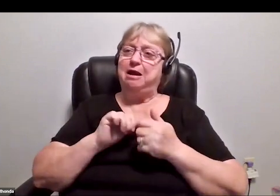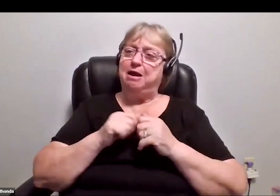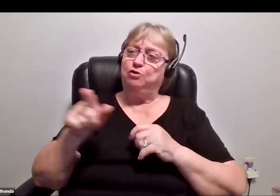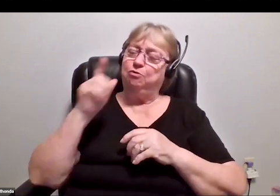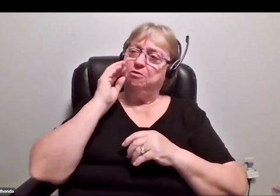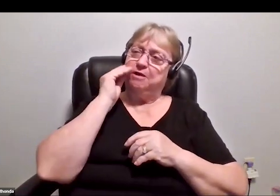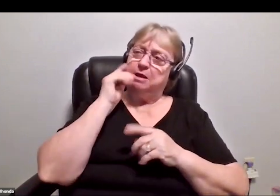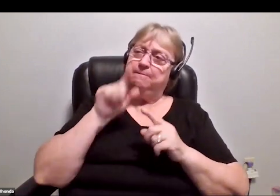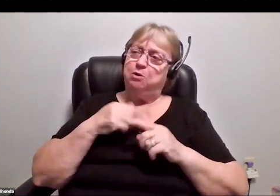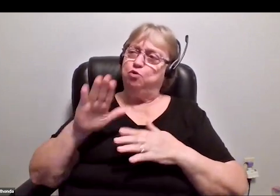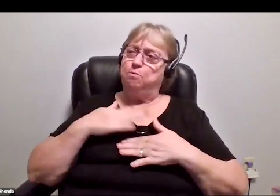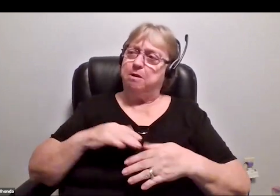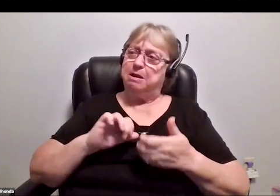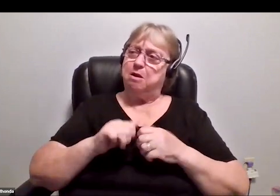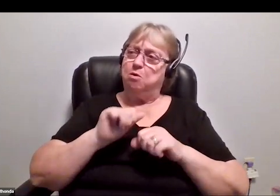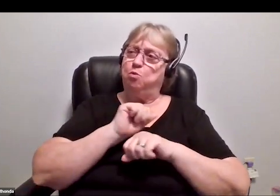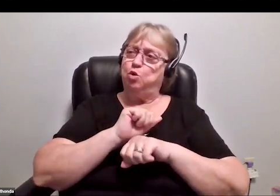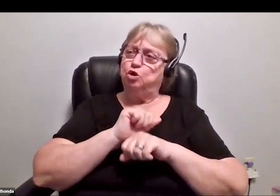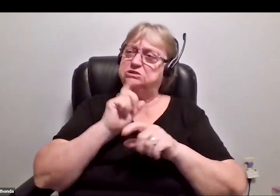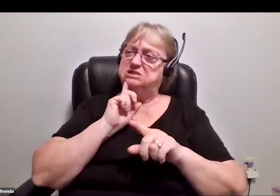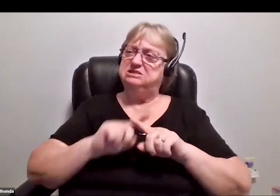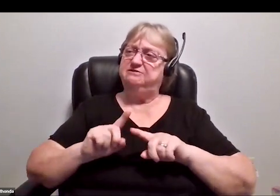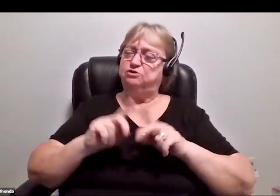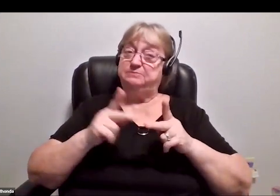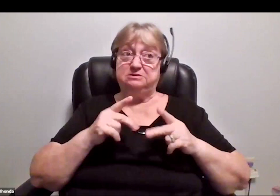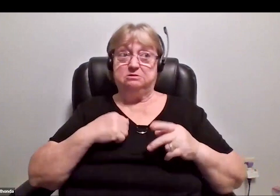in different spaces because we're always thinking about how our bodies will work in different spaces.